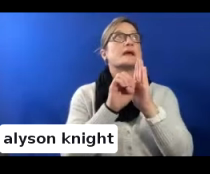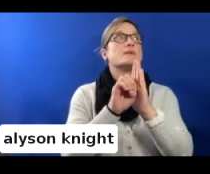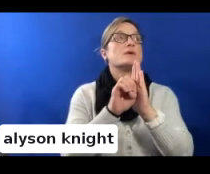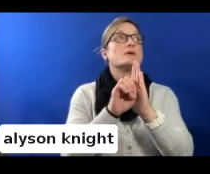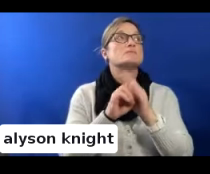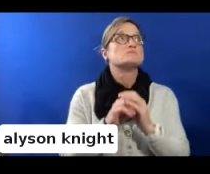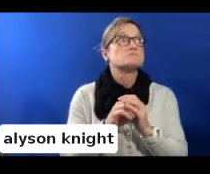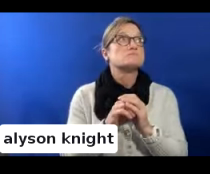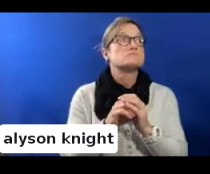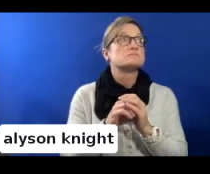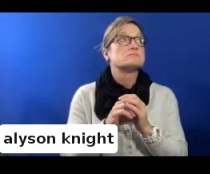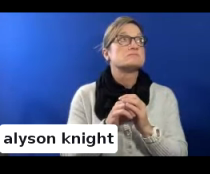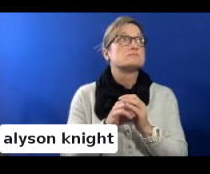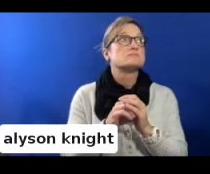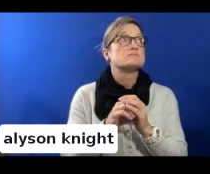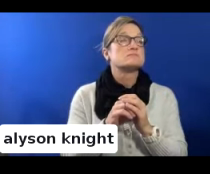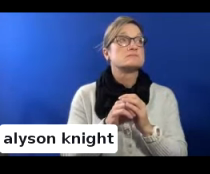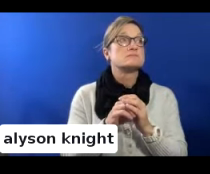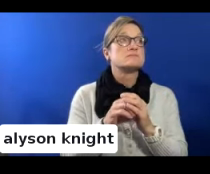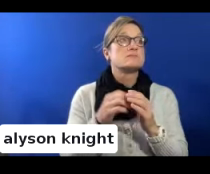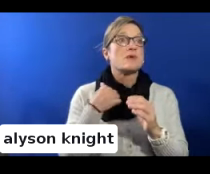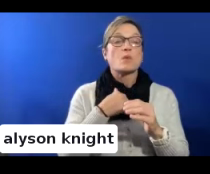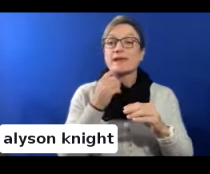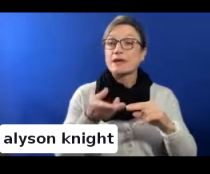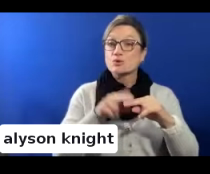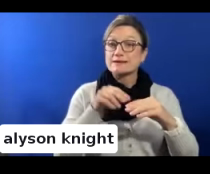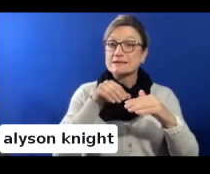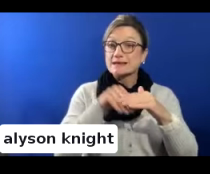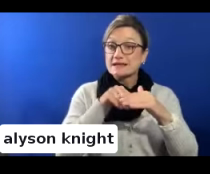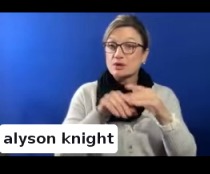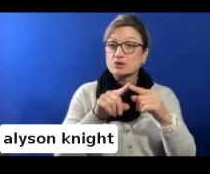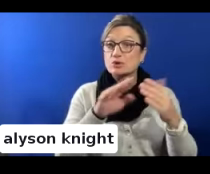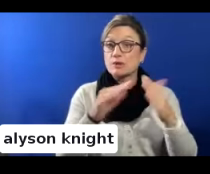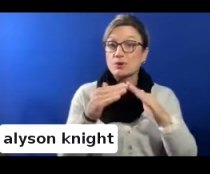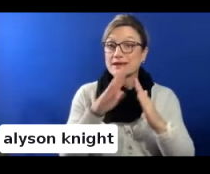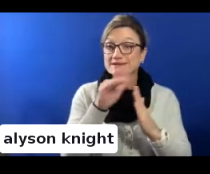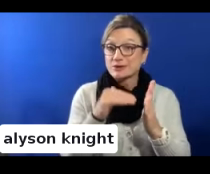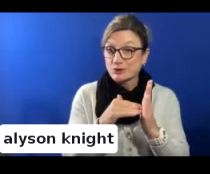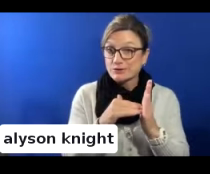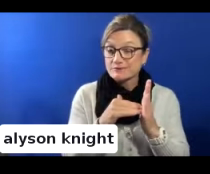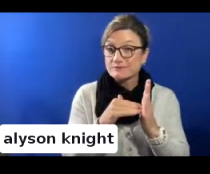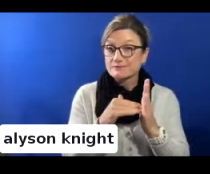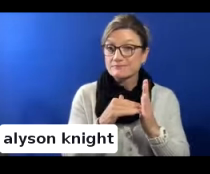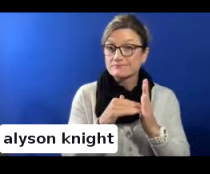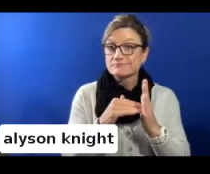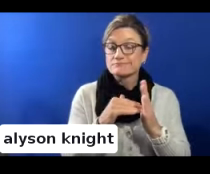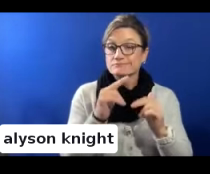Increased accessibility to the community center to benefit 30 people